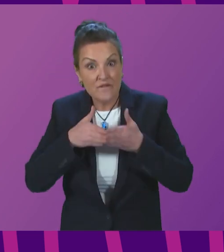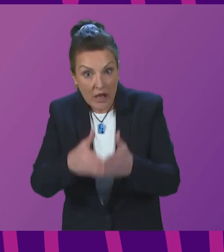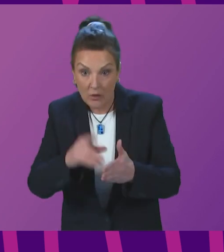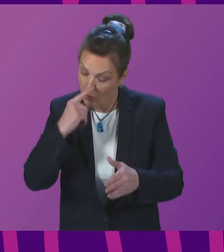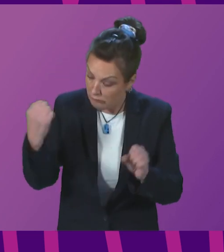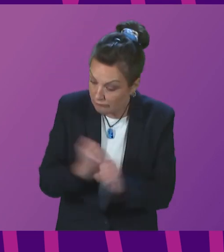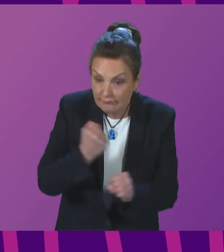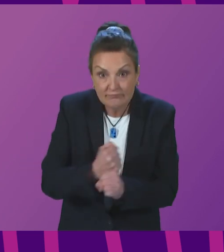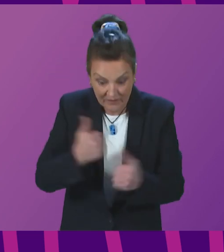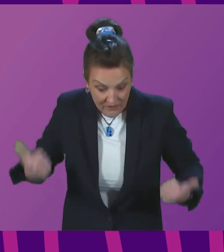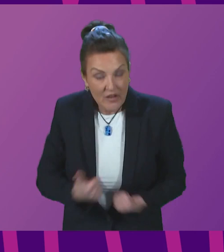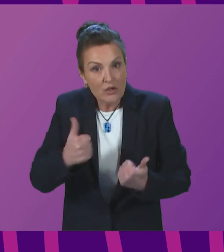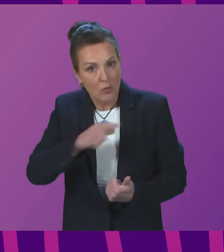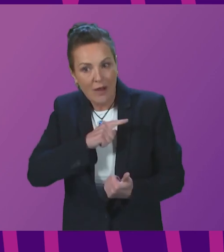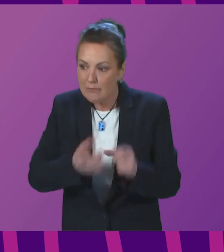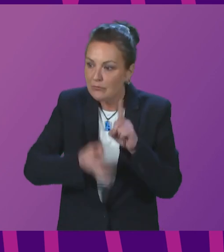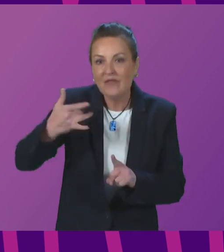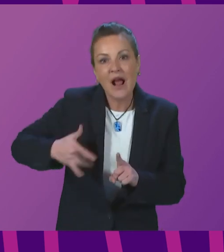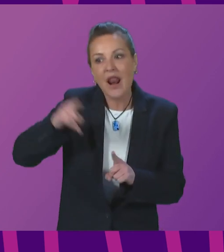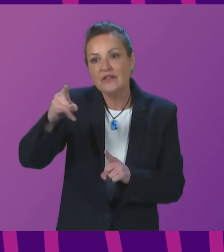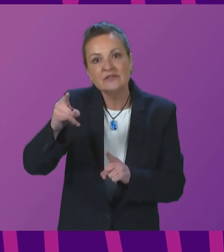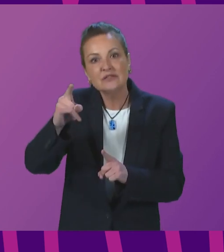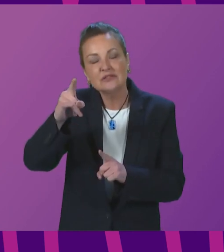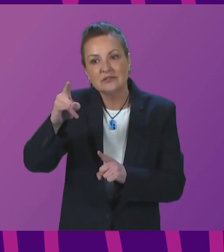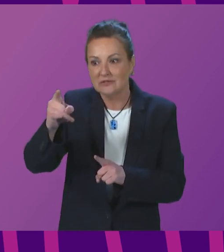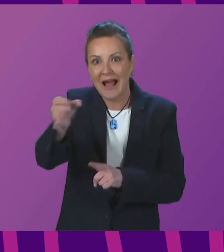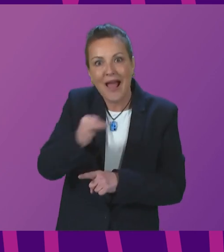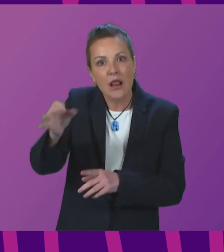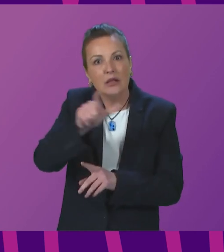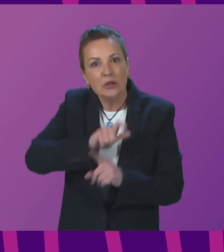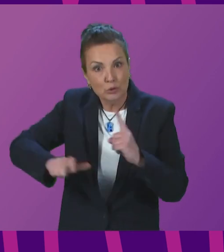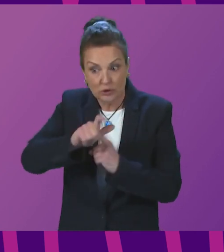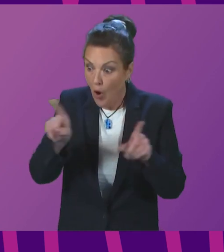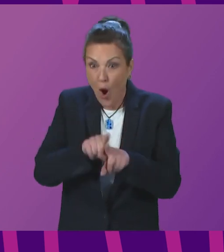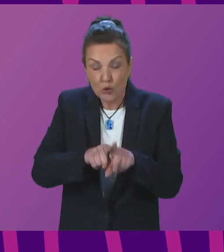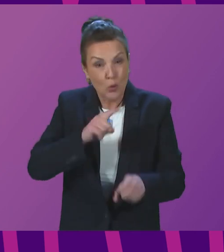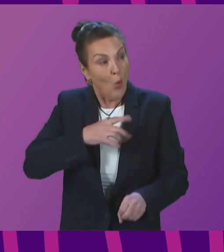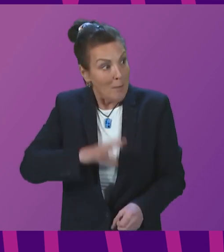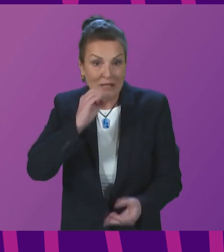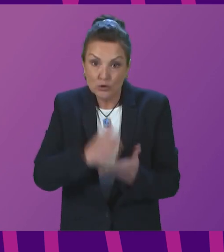communities and that Ferguson’s shipyard and all those who work in it have a bright future.